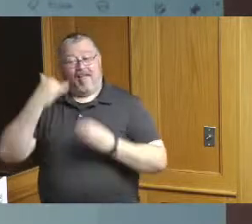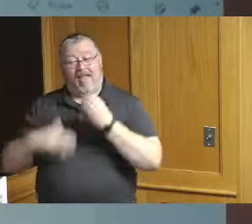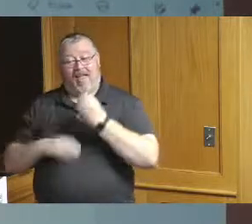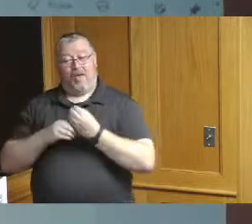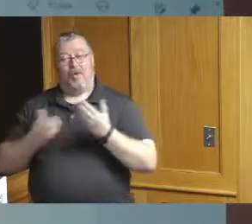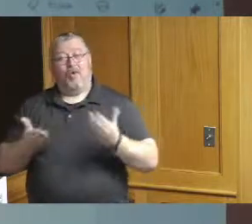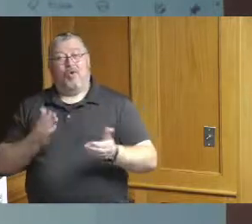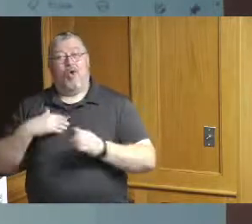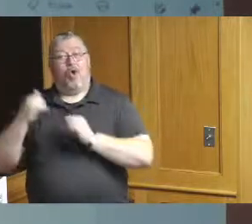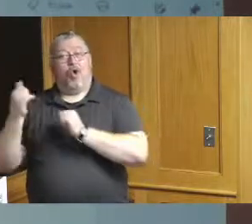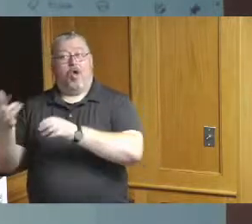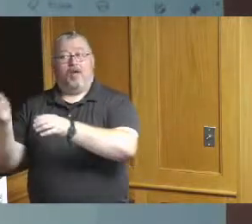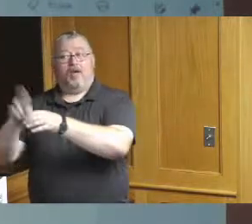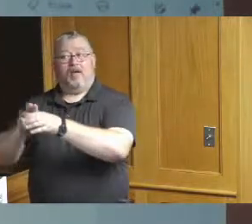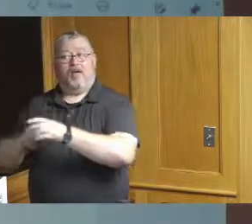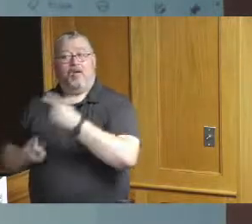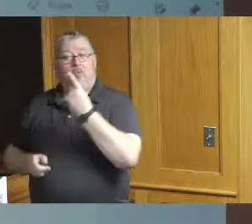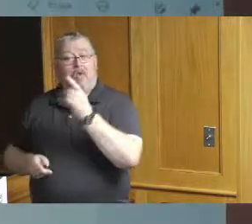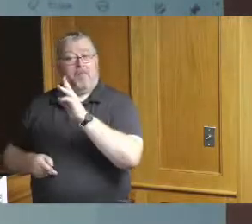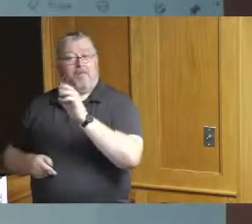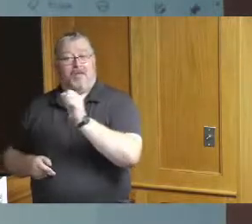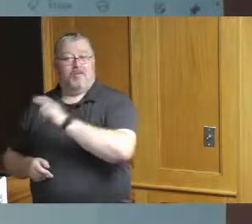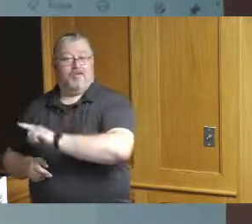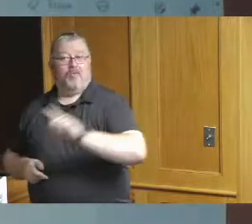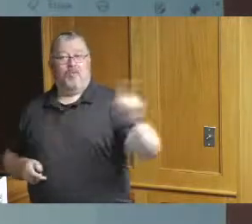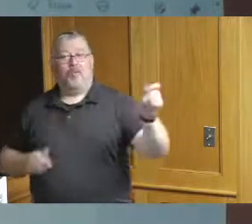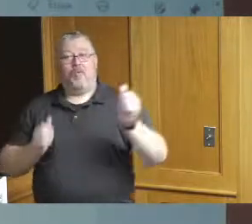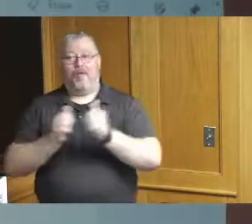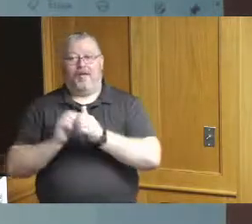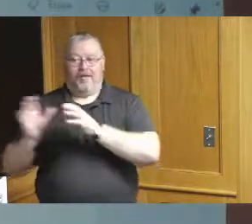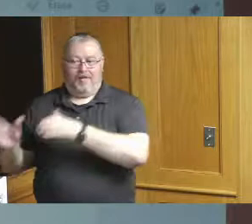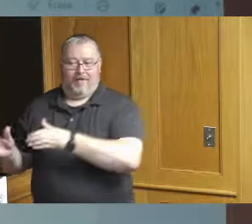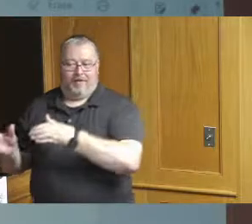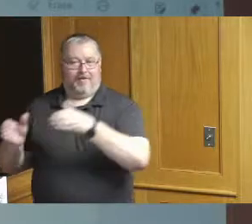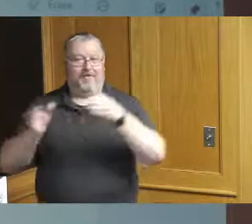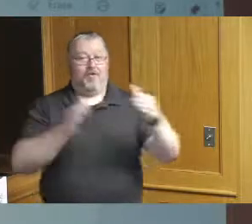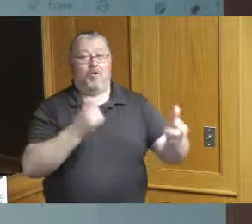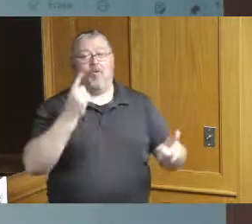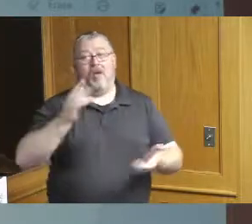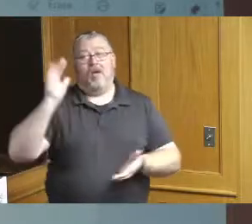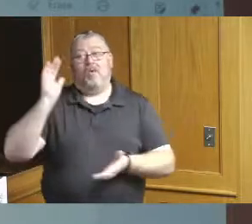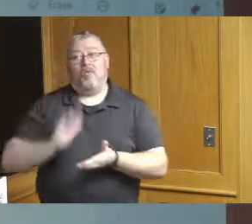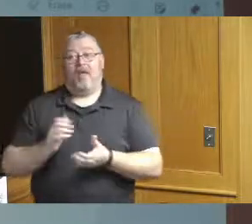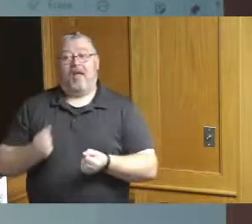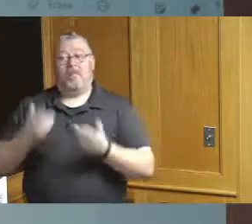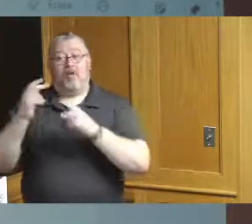all getting on one bus going together so a bus one of the ways we reduce the amount of travel time